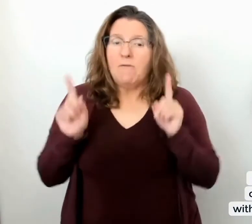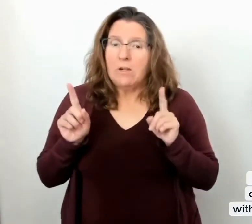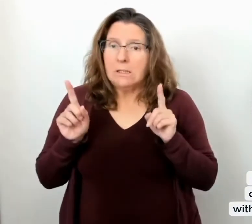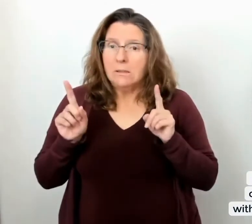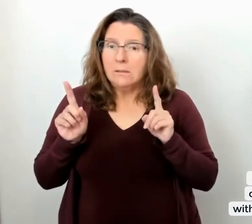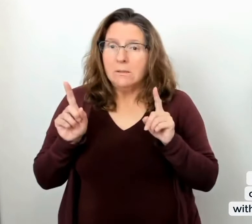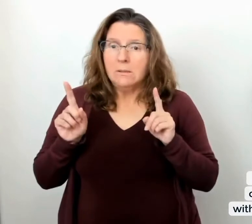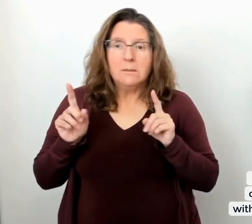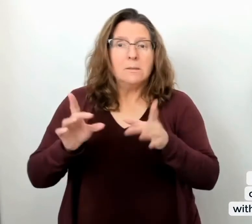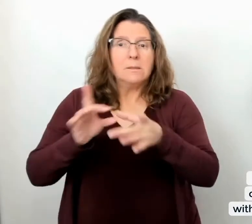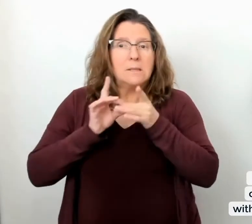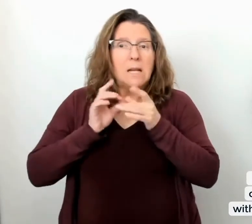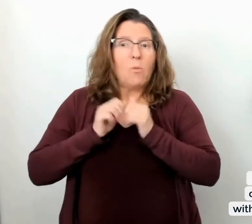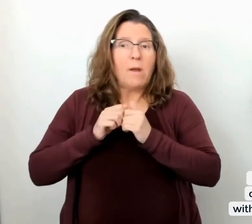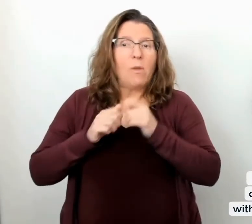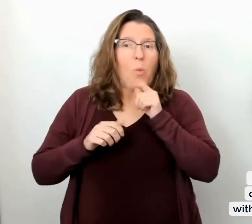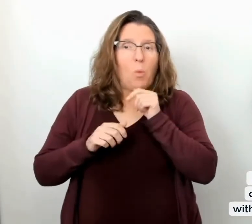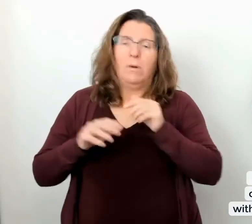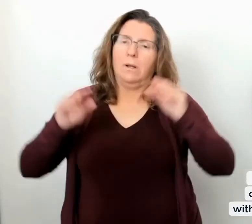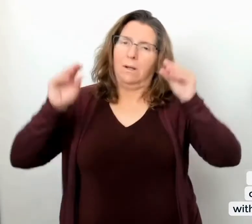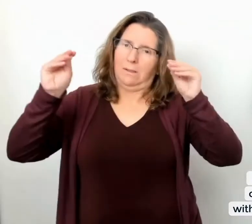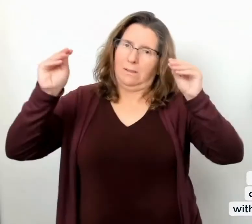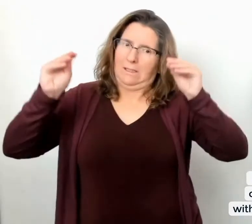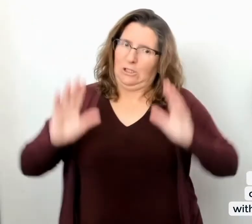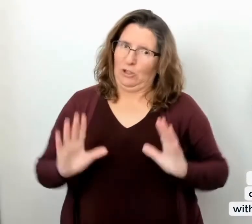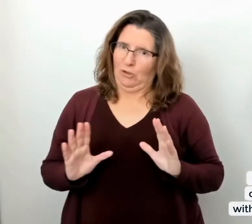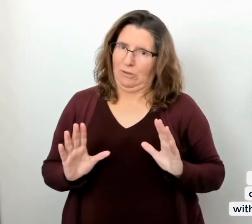No surprise it depends on the teacher . . .